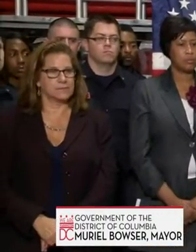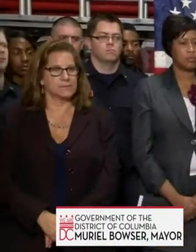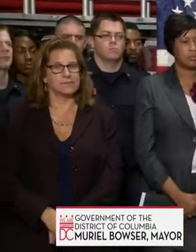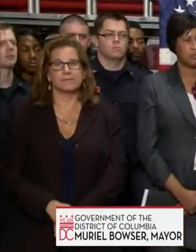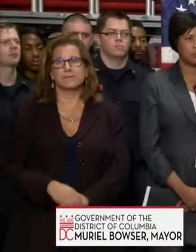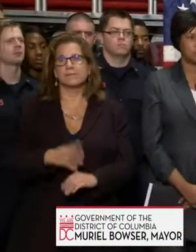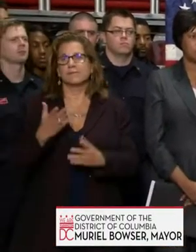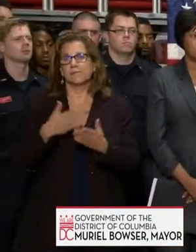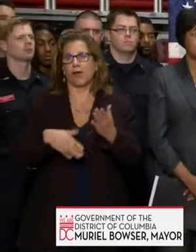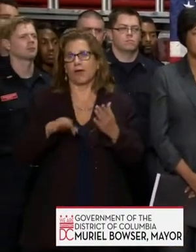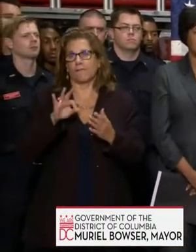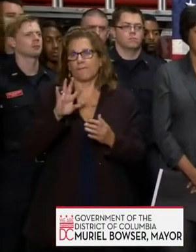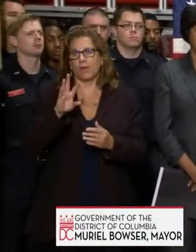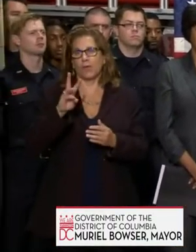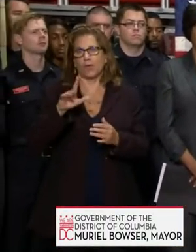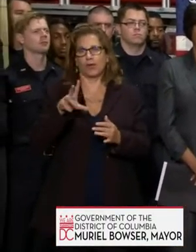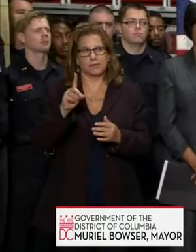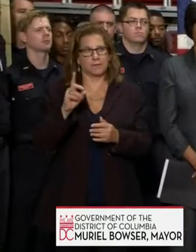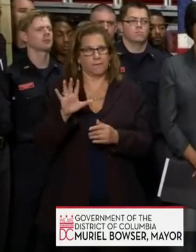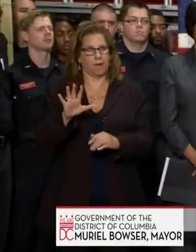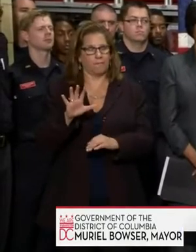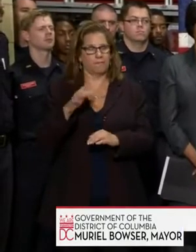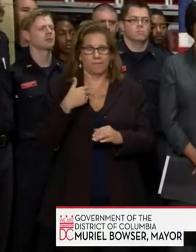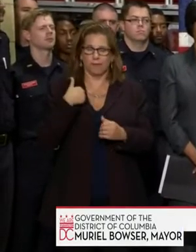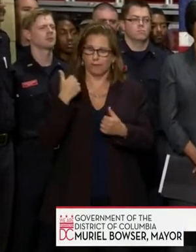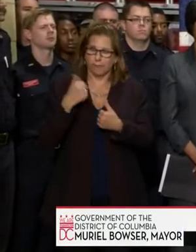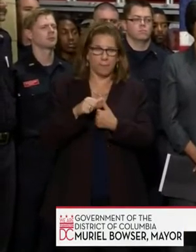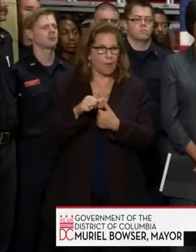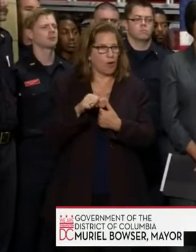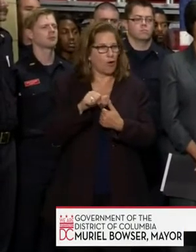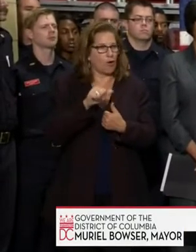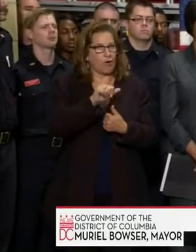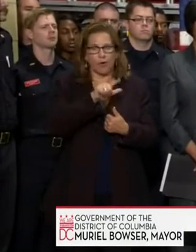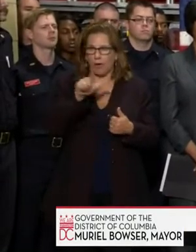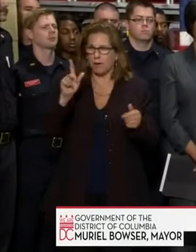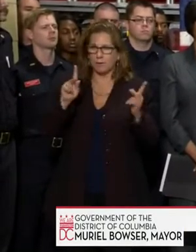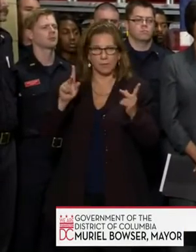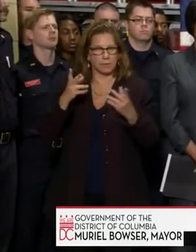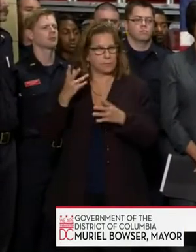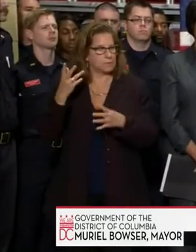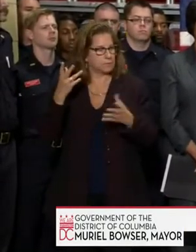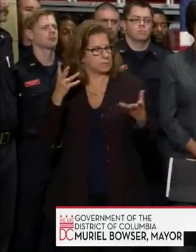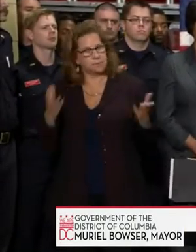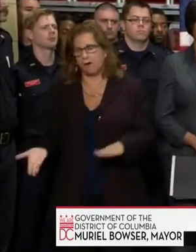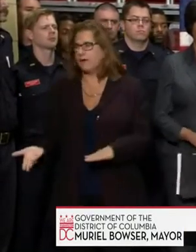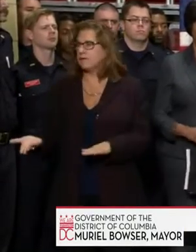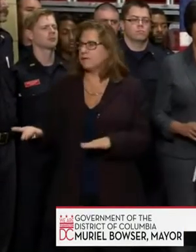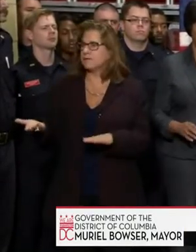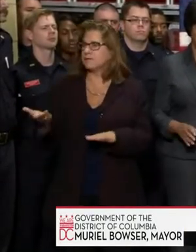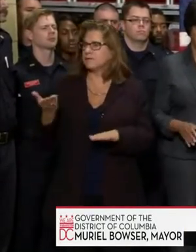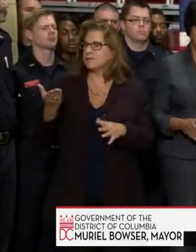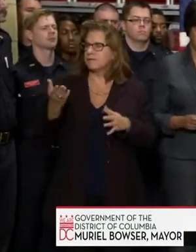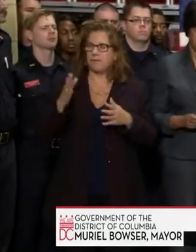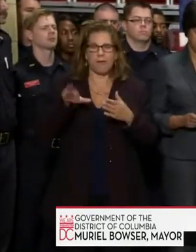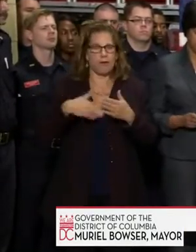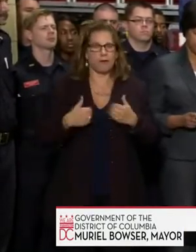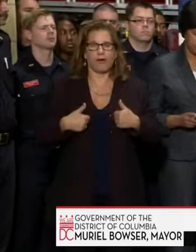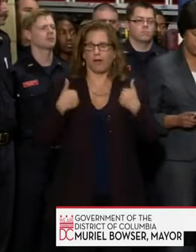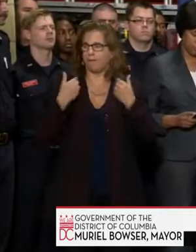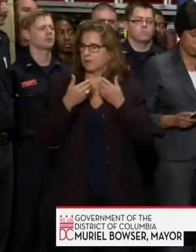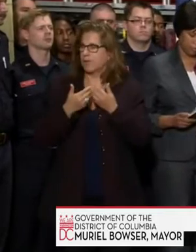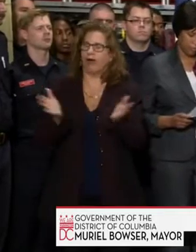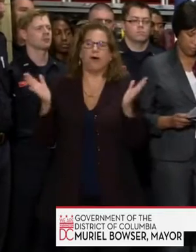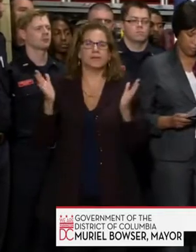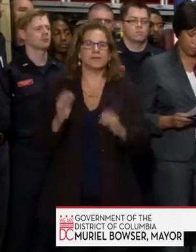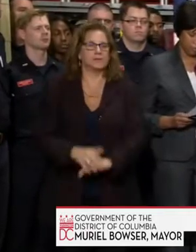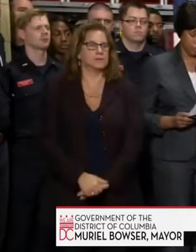WE WANT TO REMEMBER ALL OF THE VICTIMS OF 9/11 AND WANT TO